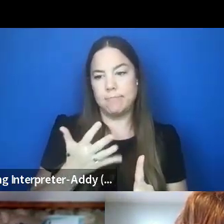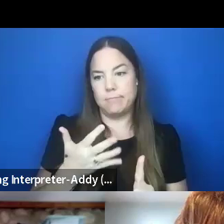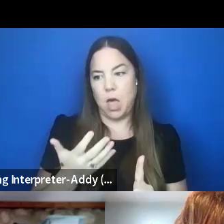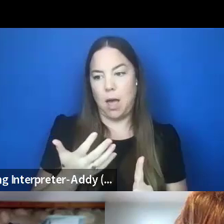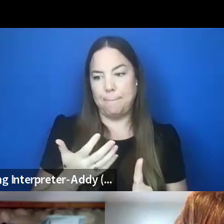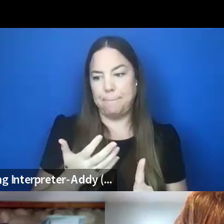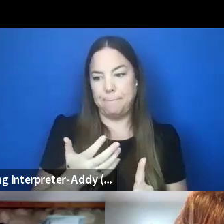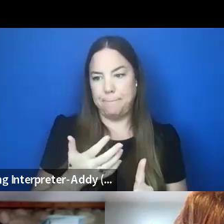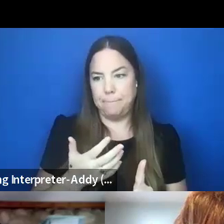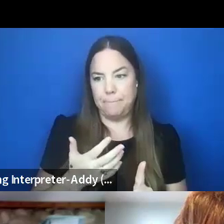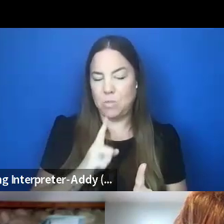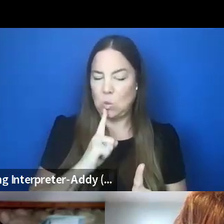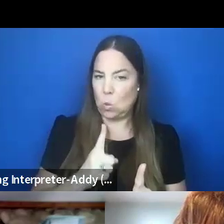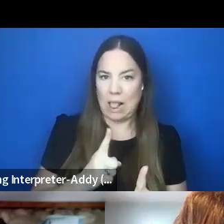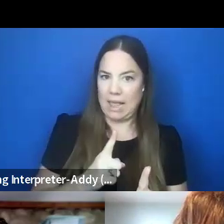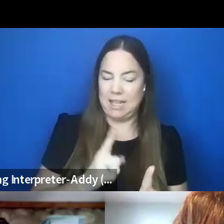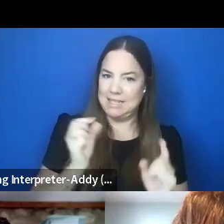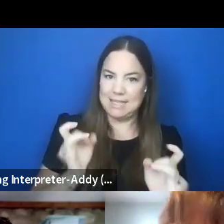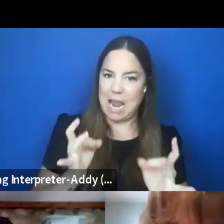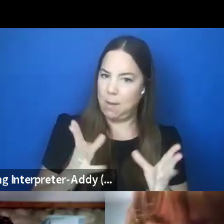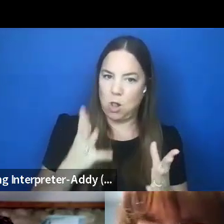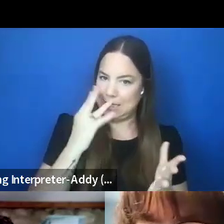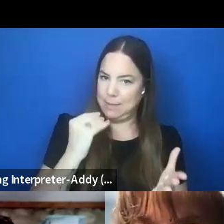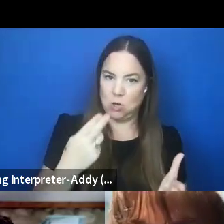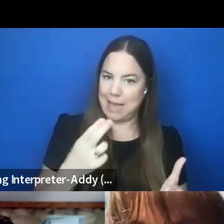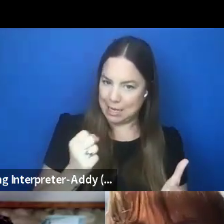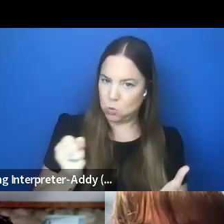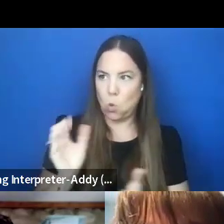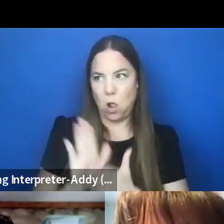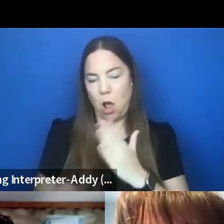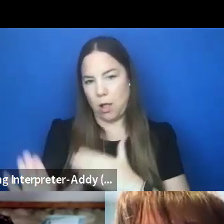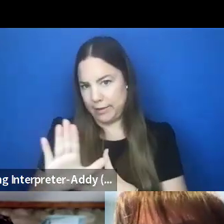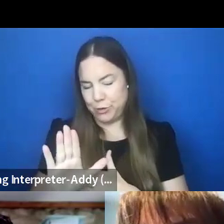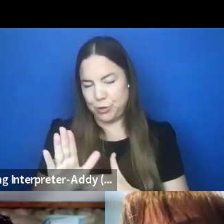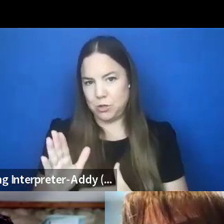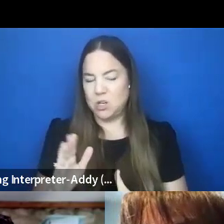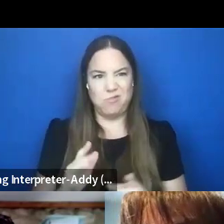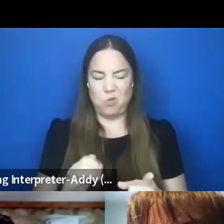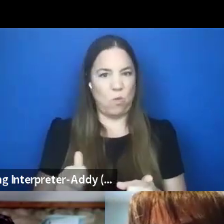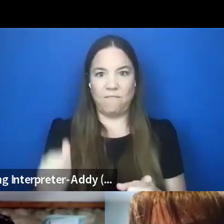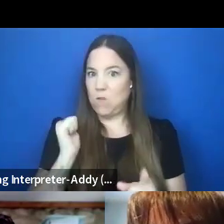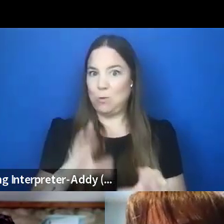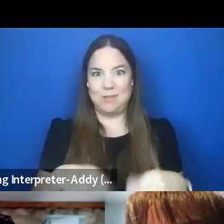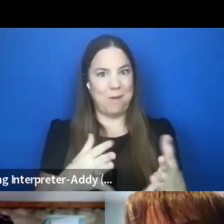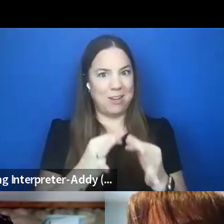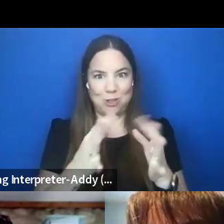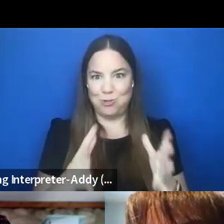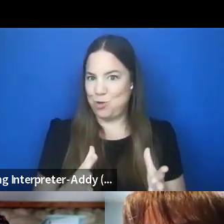Don Dew: treated terribly, both in high school and now in college. Don Dew: because they just refuse to give an interpreter to him.